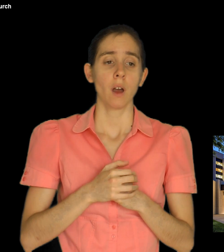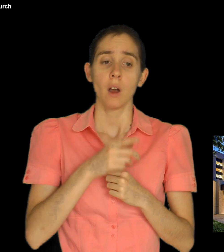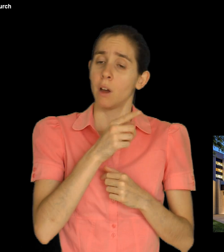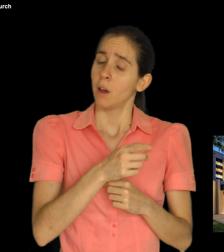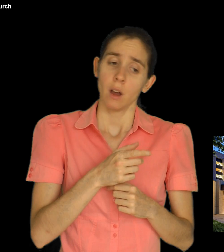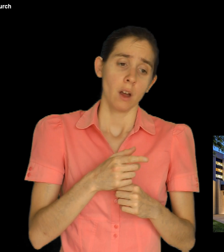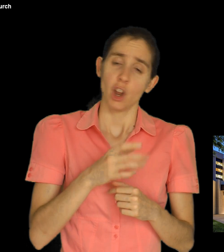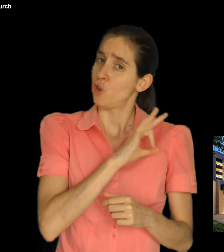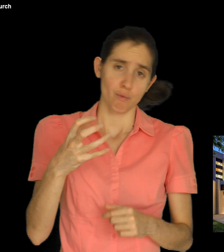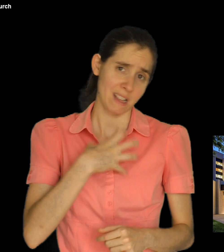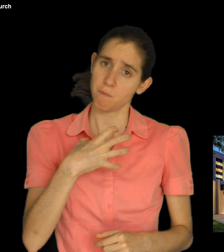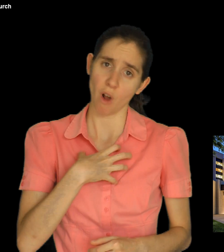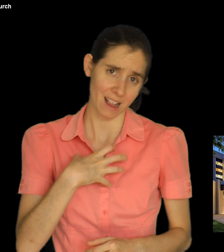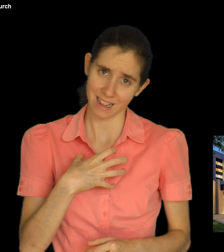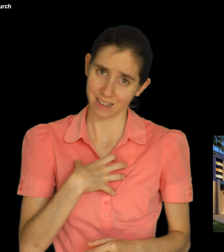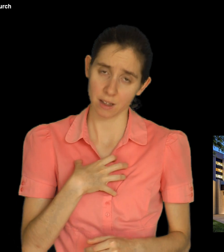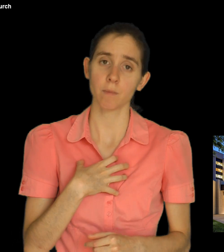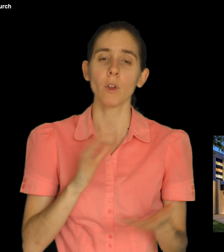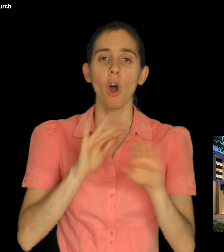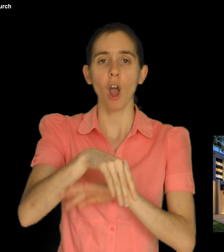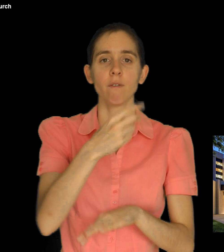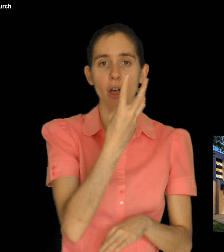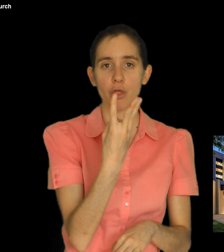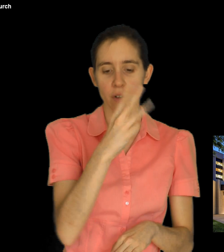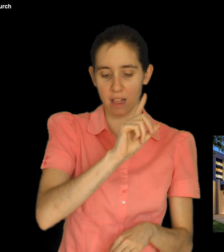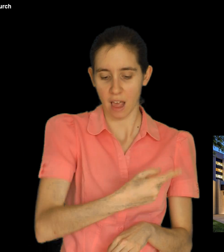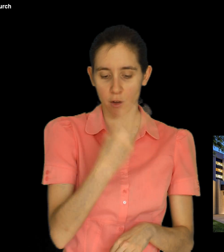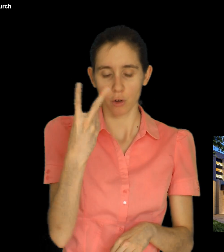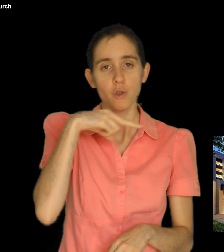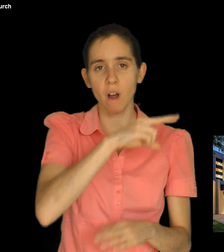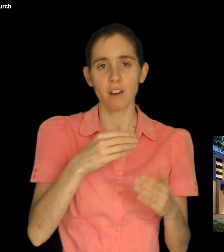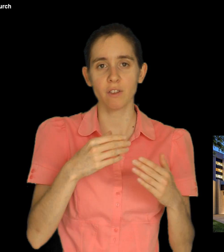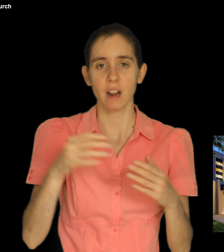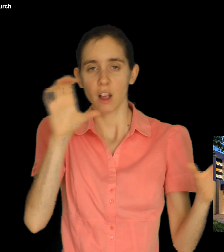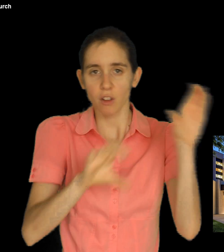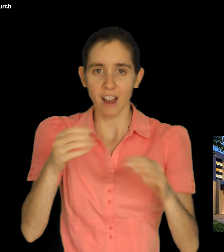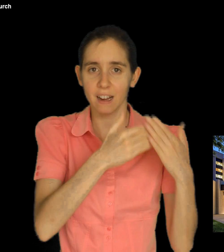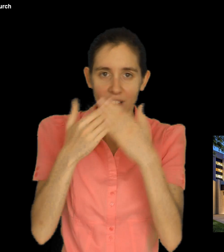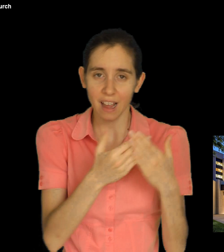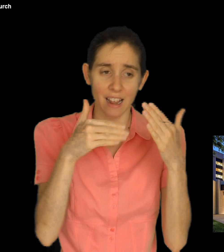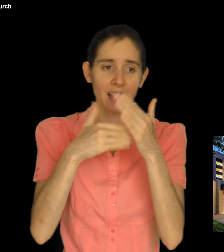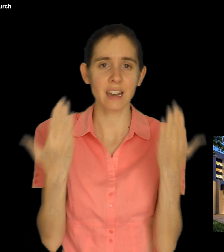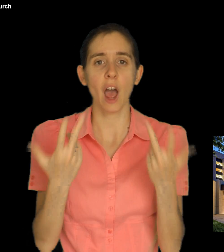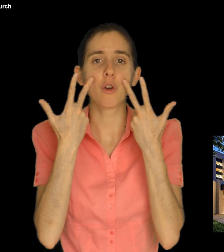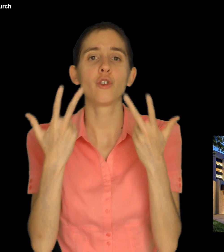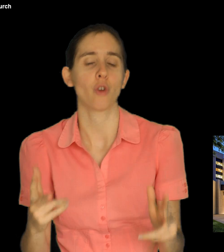be surprising. Over 3,200 scientific studies now bear witness to the positive